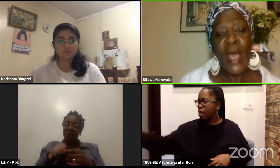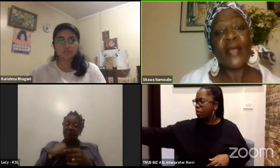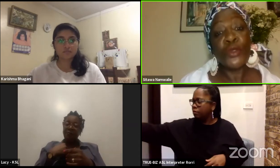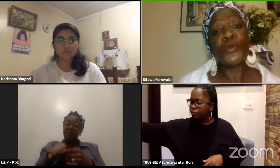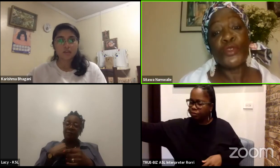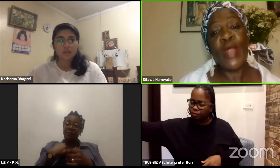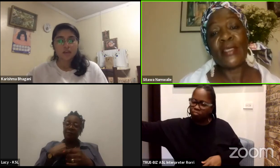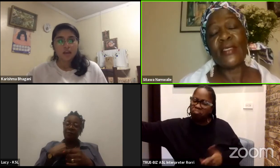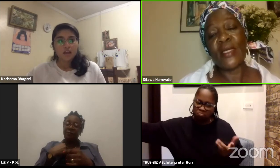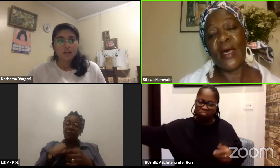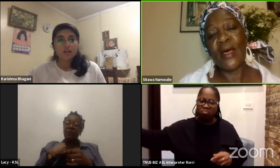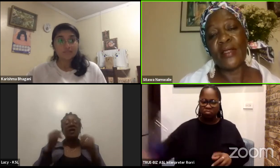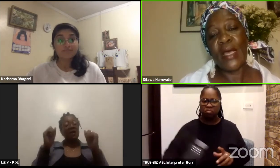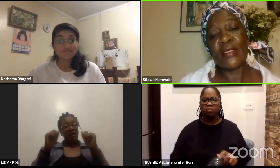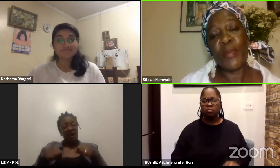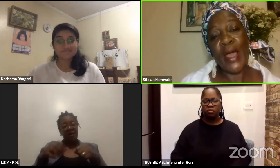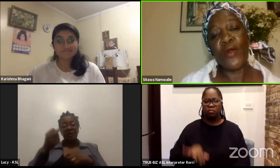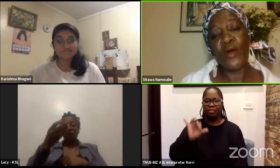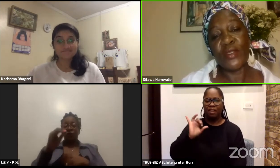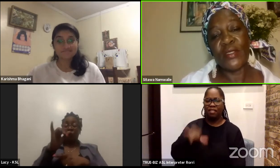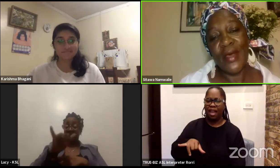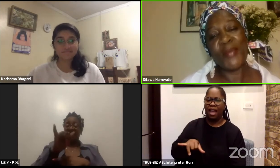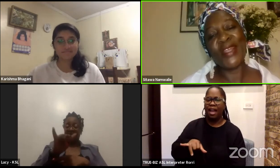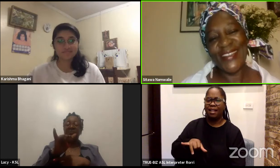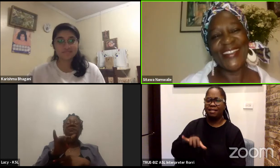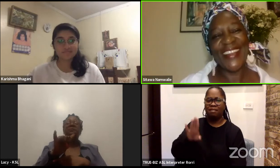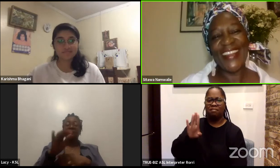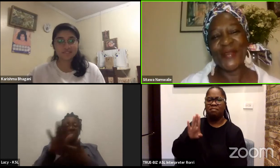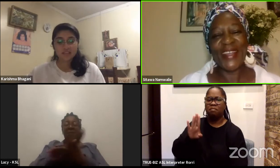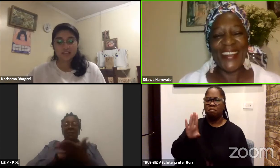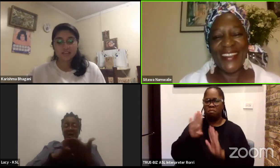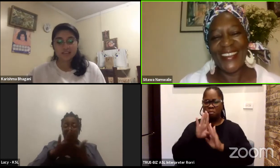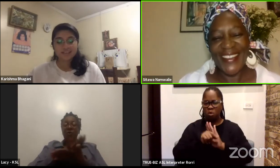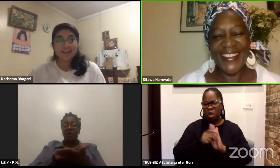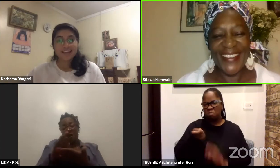Yeah, so that is the that is the background a little bit.